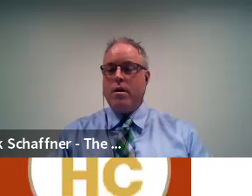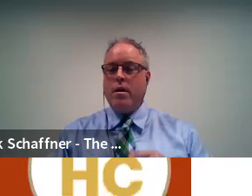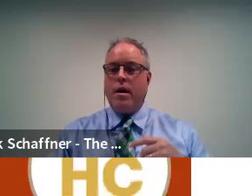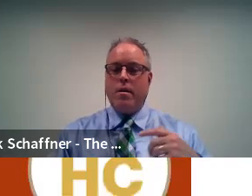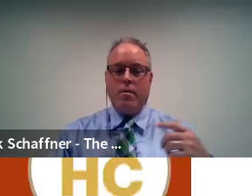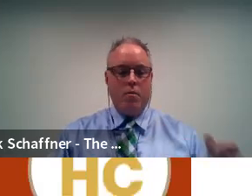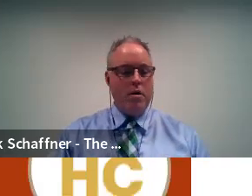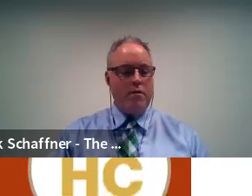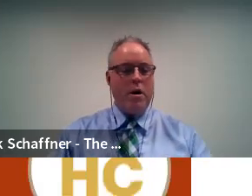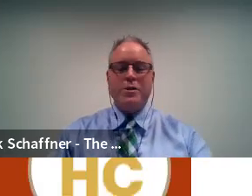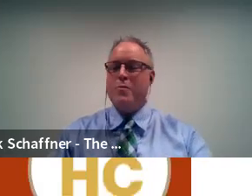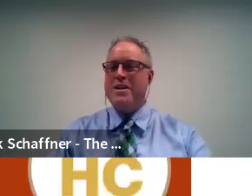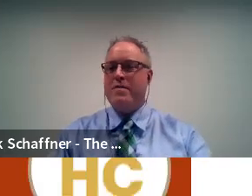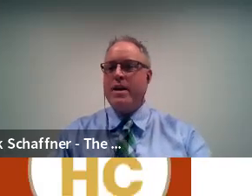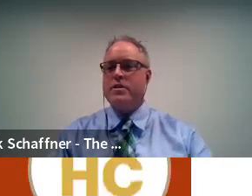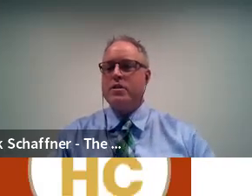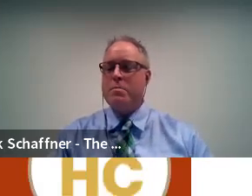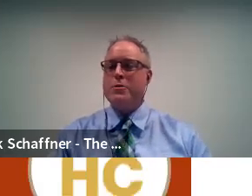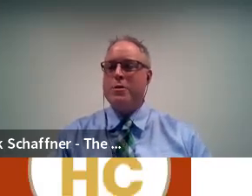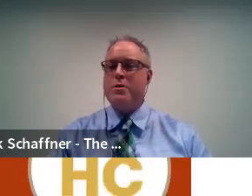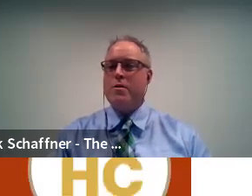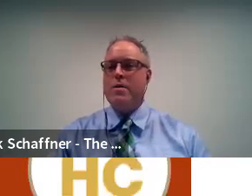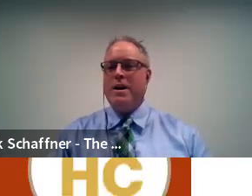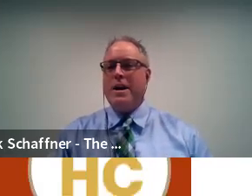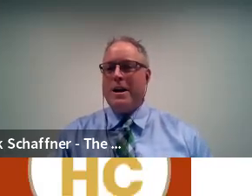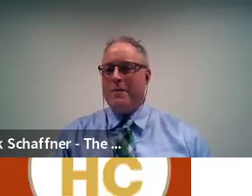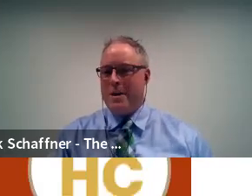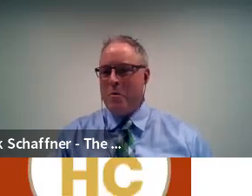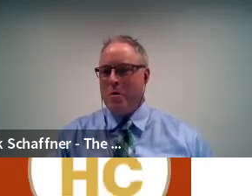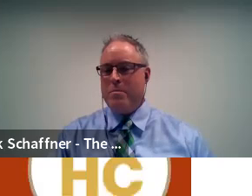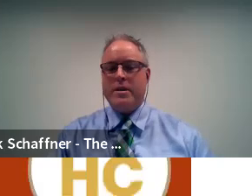A word of caution, we advise, is just make sure you don't take out the important